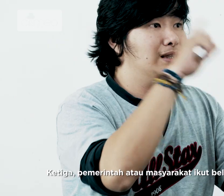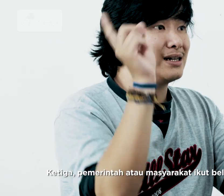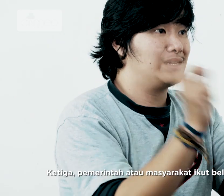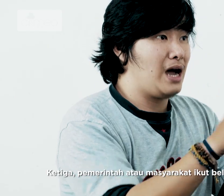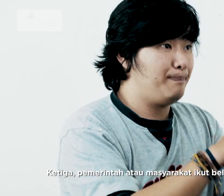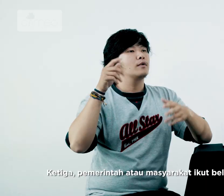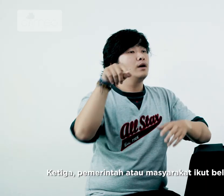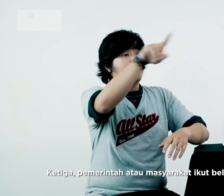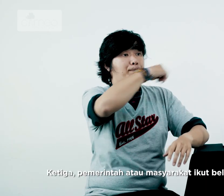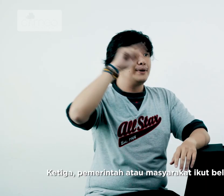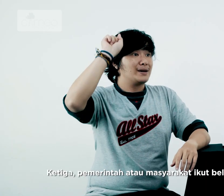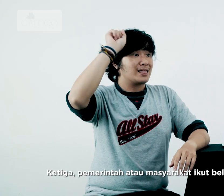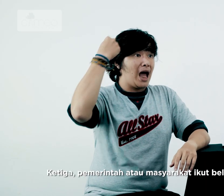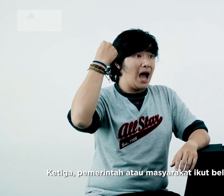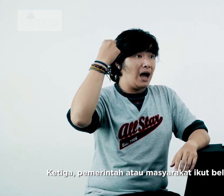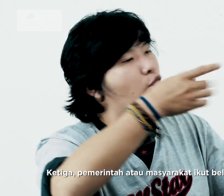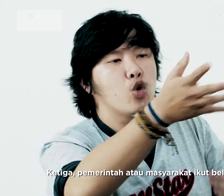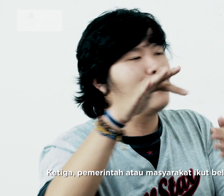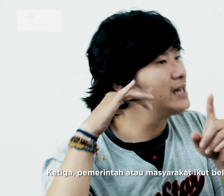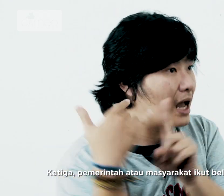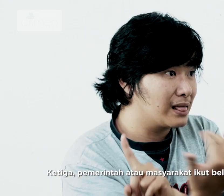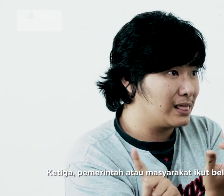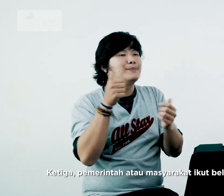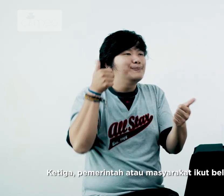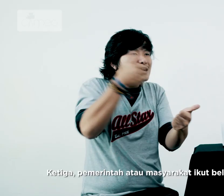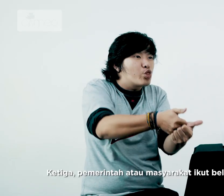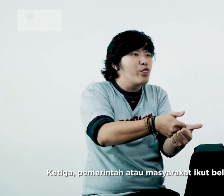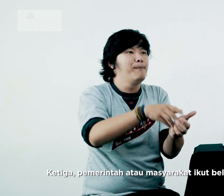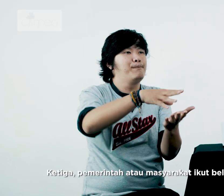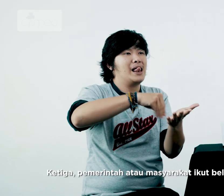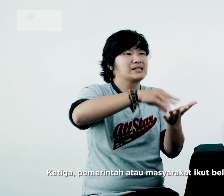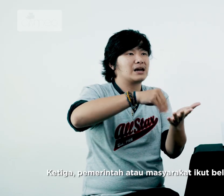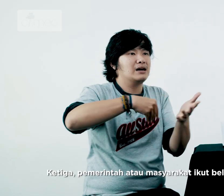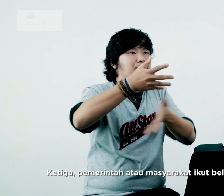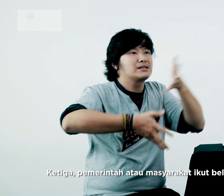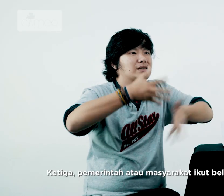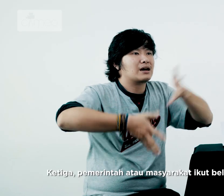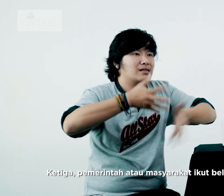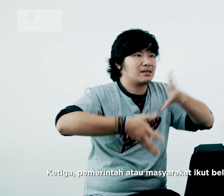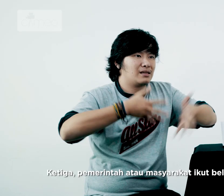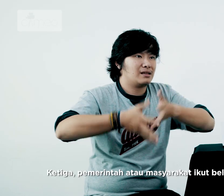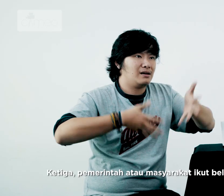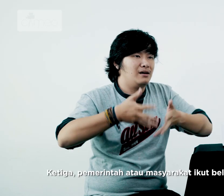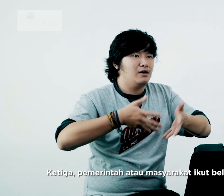Third, government or people should participate in learning sign language.